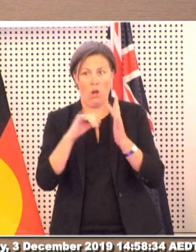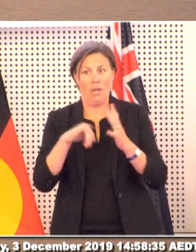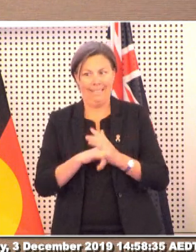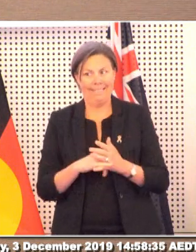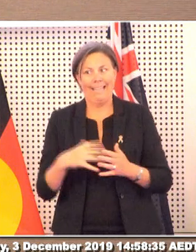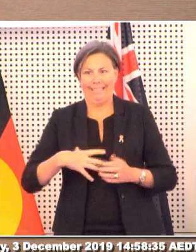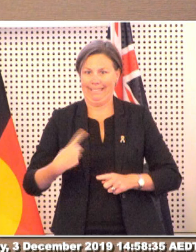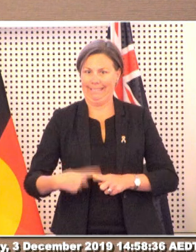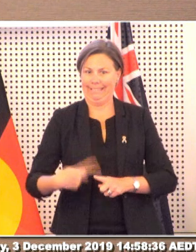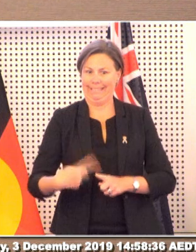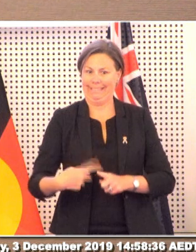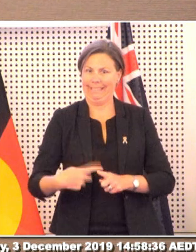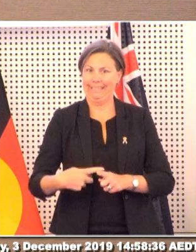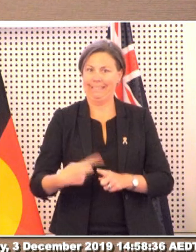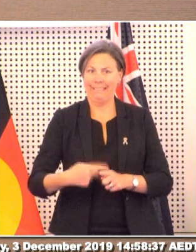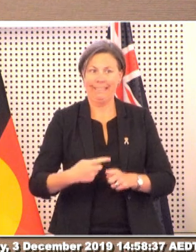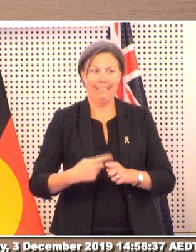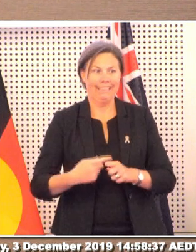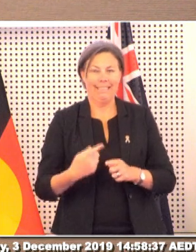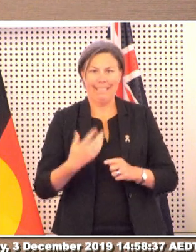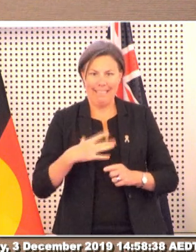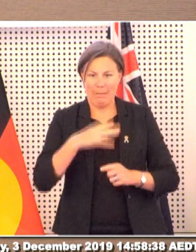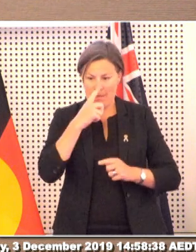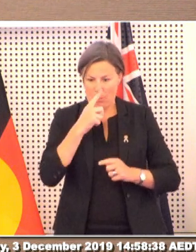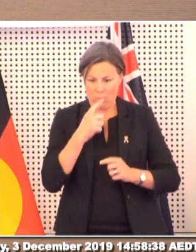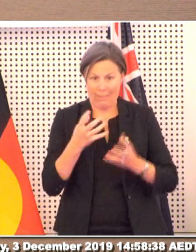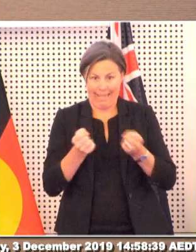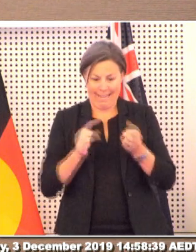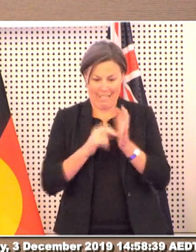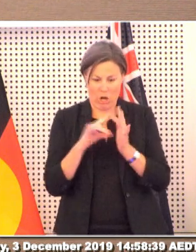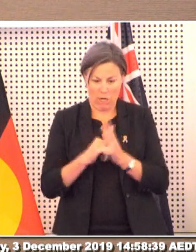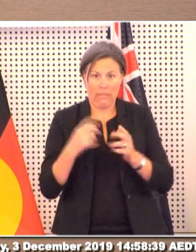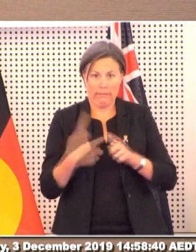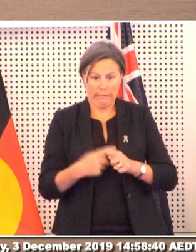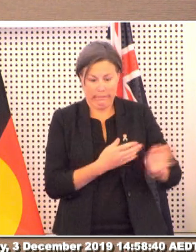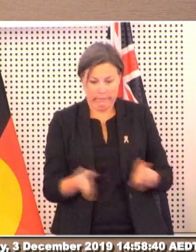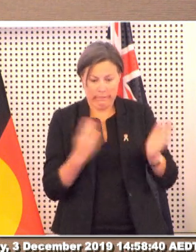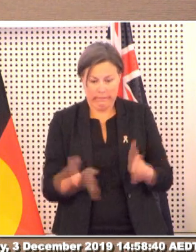pressure. At the time of plan review, I – I am hoping that we do see more